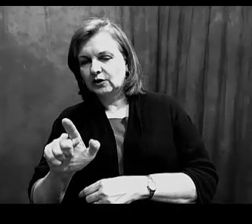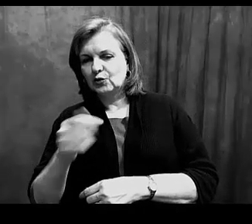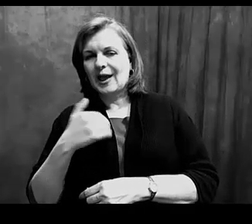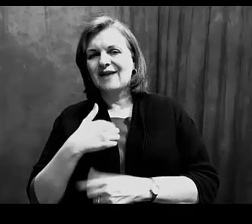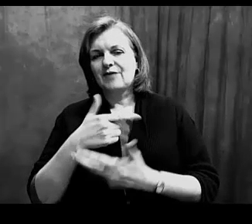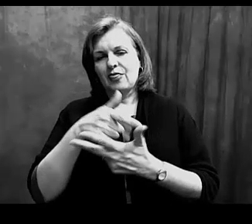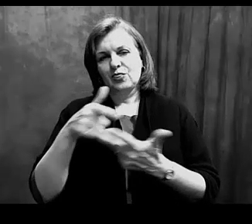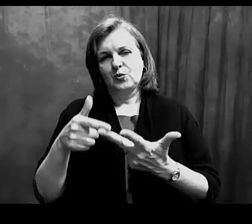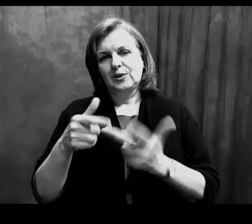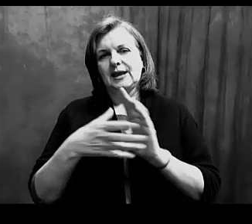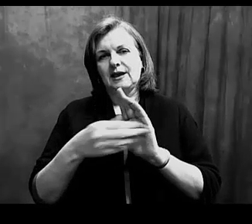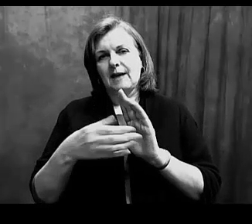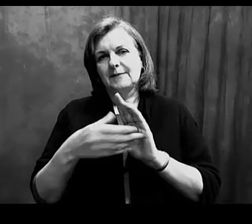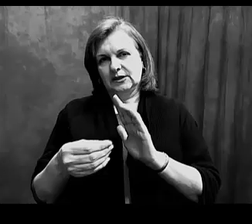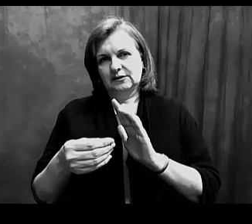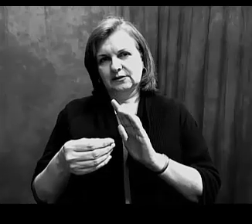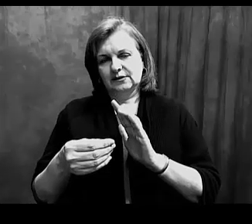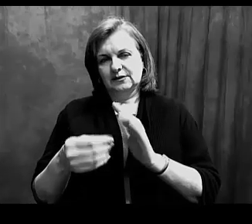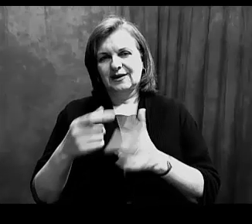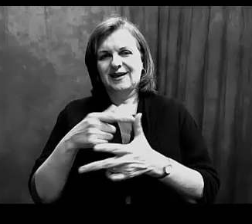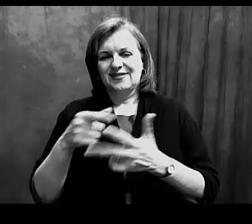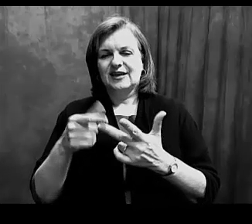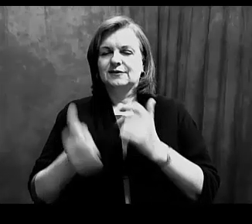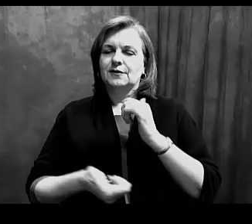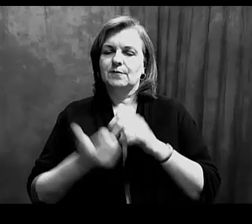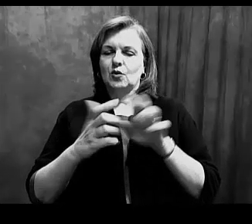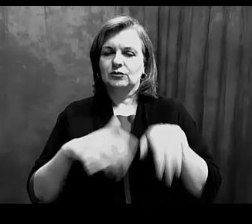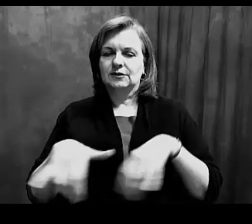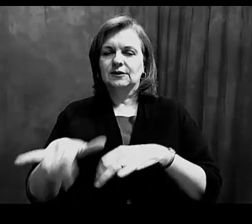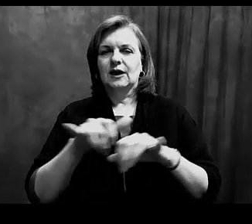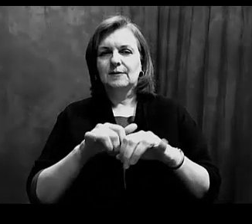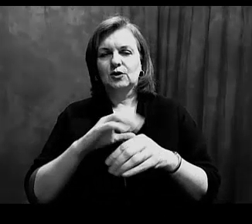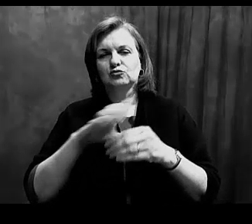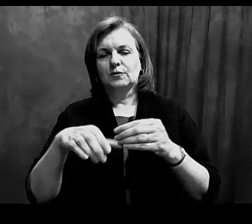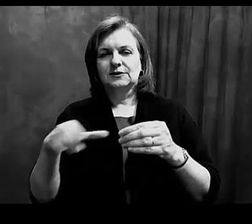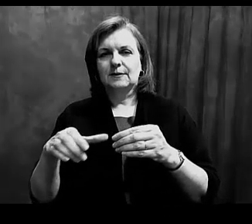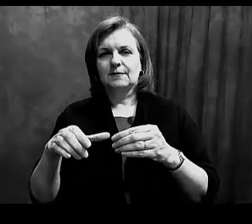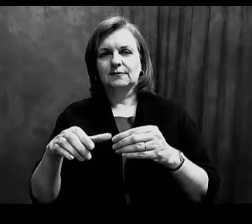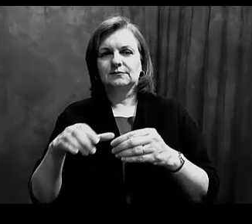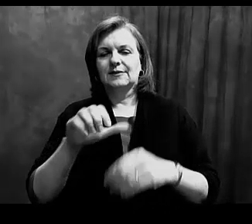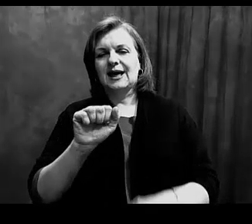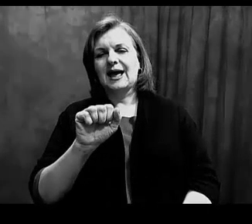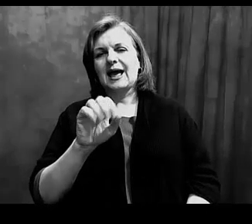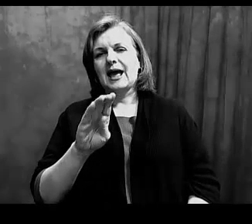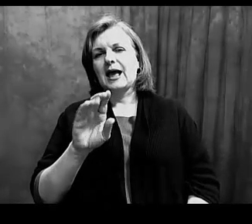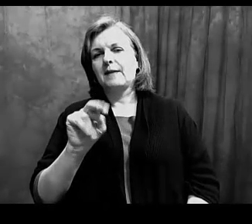of that chromosome inherited this is actually the most common chromosome abnormality